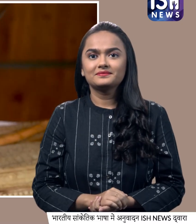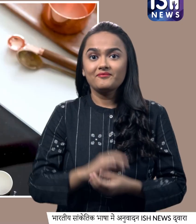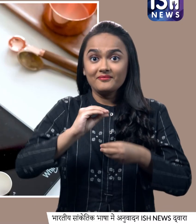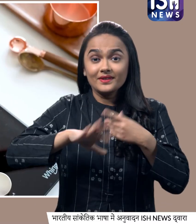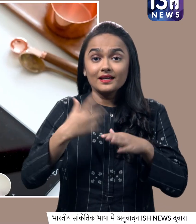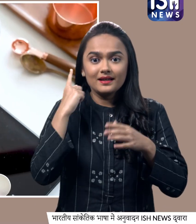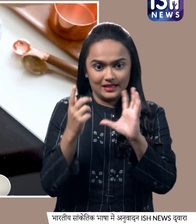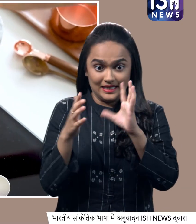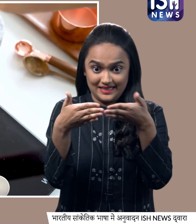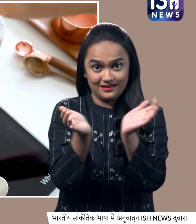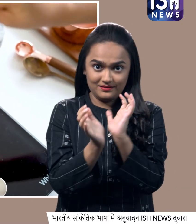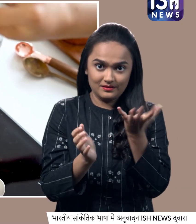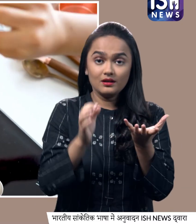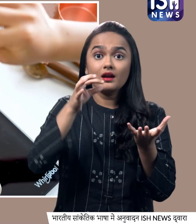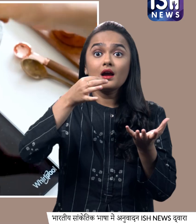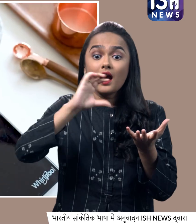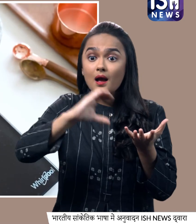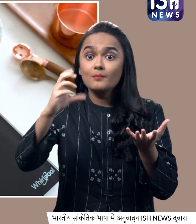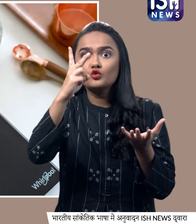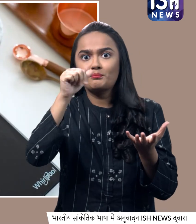Now take 2 cups water in a pot